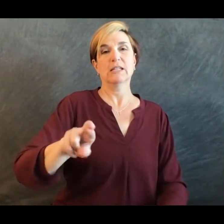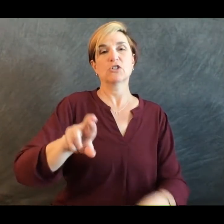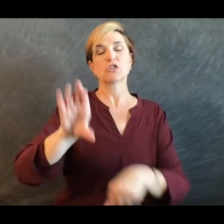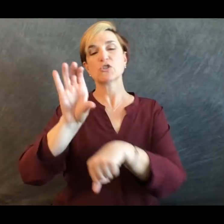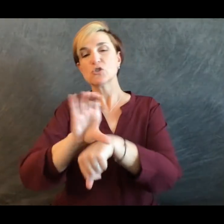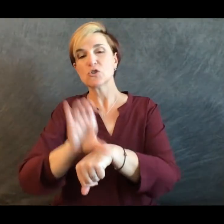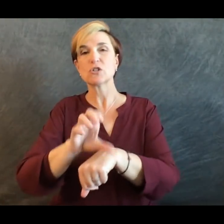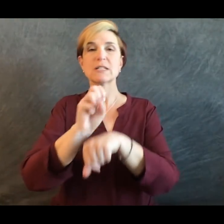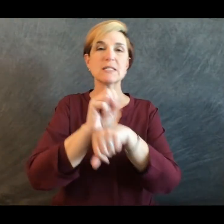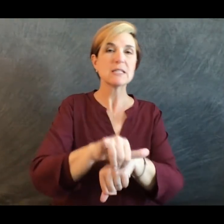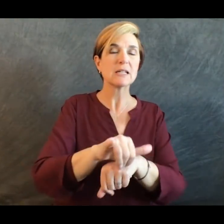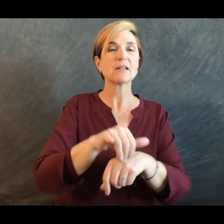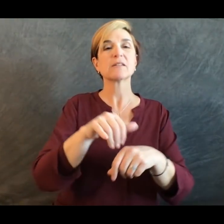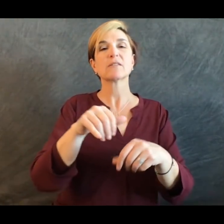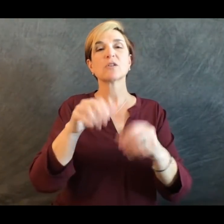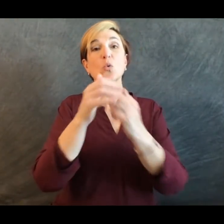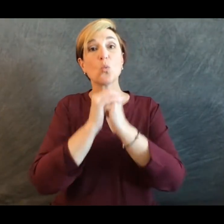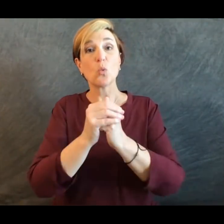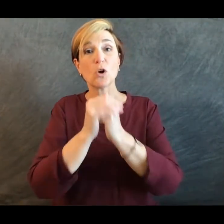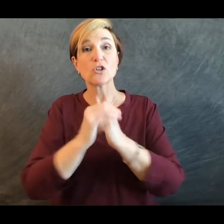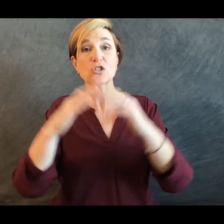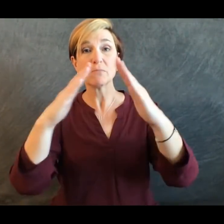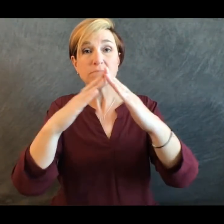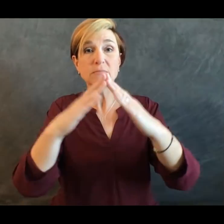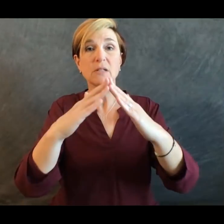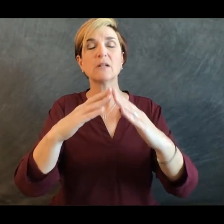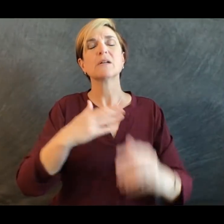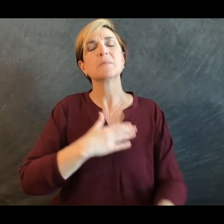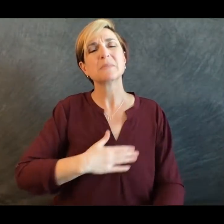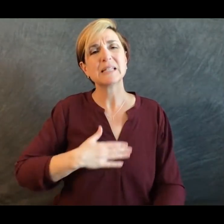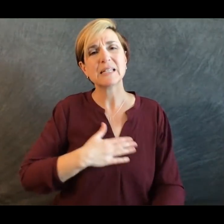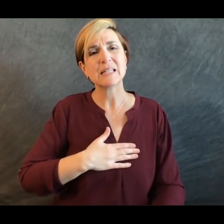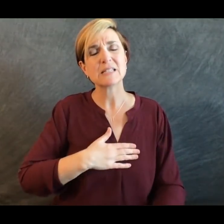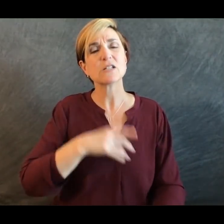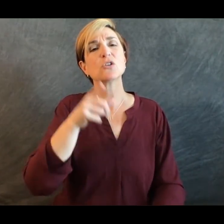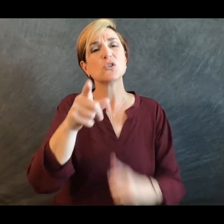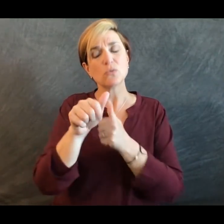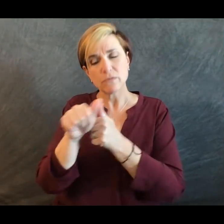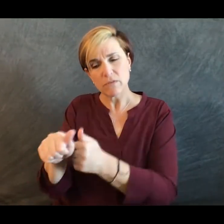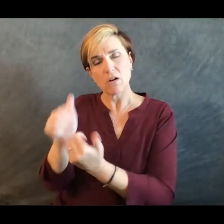continue to heed the guidelines issued in the president's coronavirus